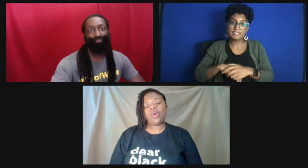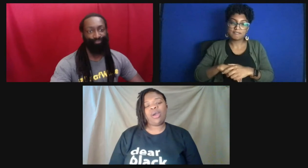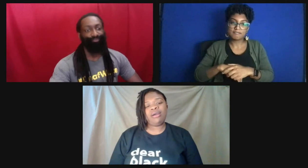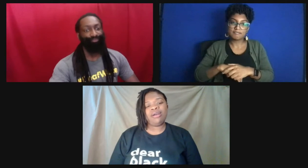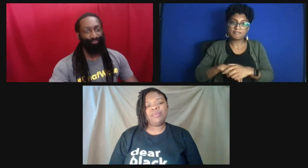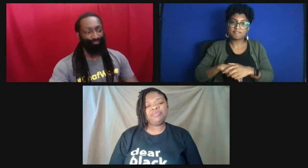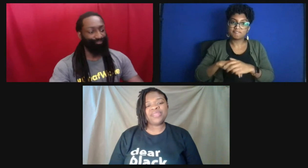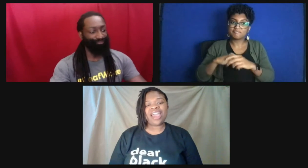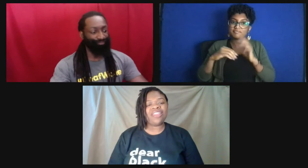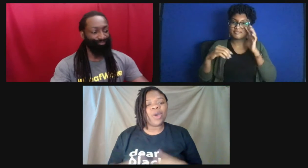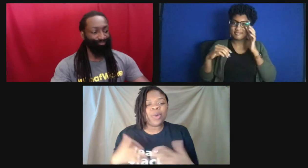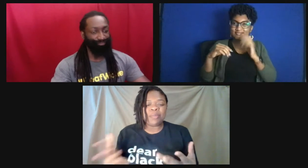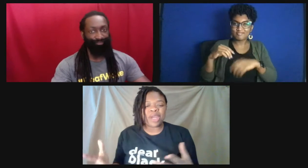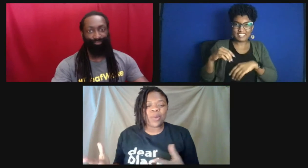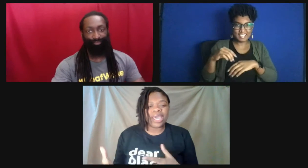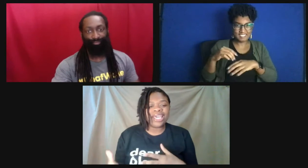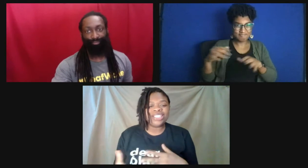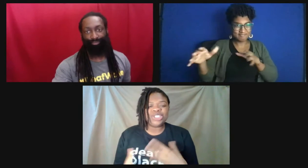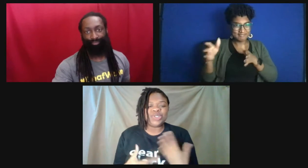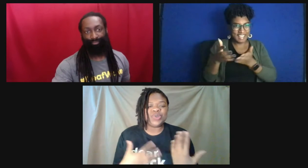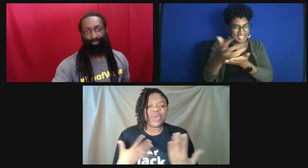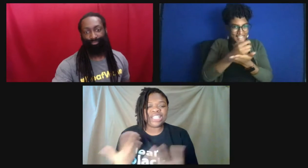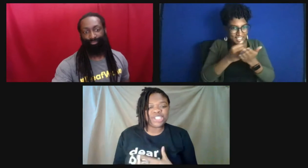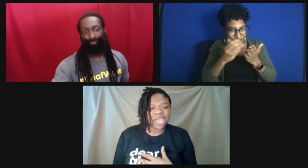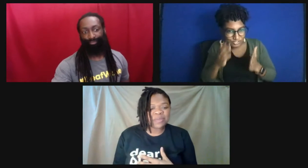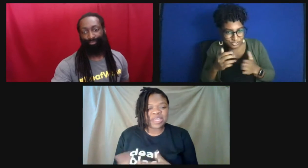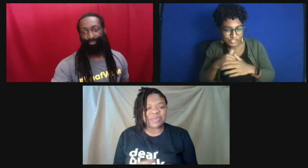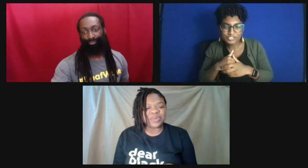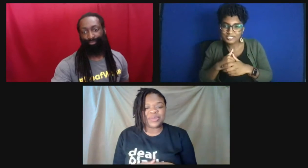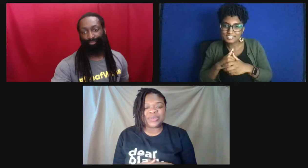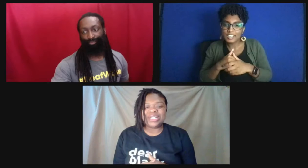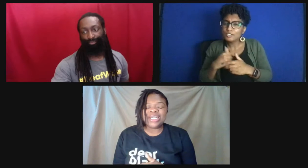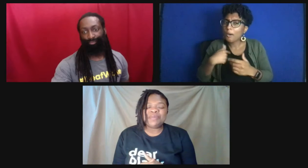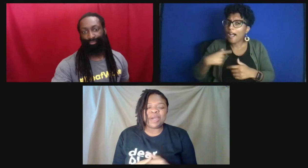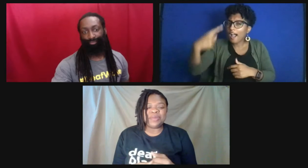So I thought what better way to educate people